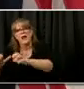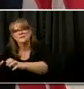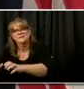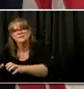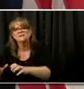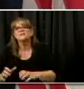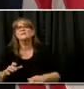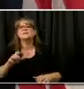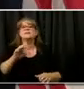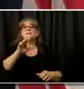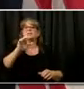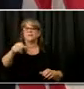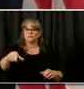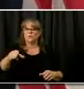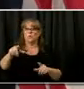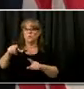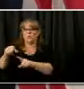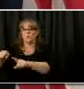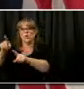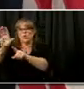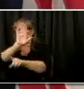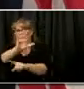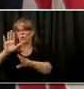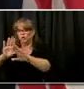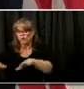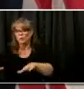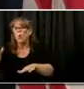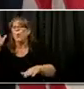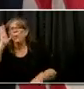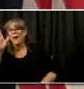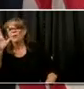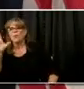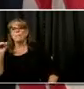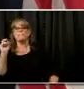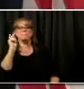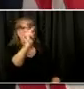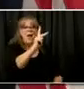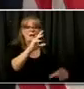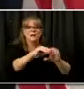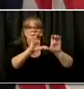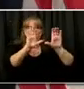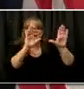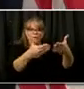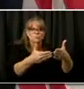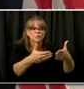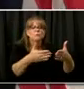and you don't want them to have a major deficit when they do and uh you know our our schools and